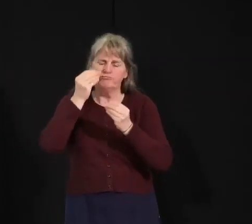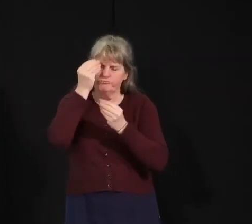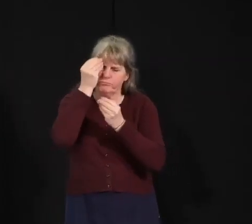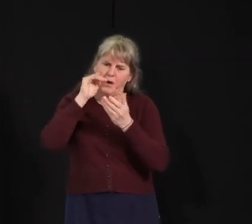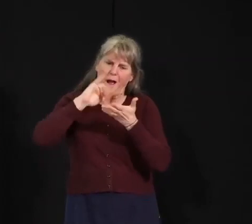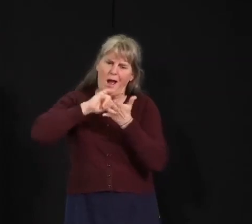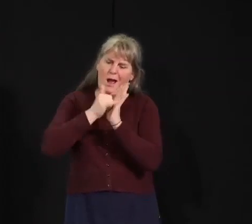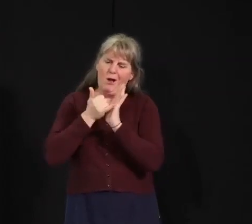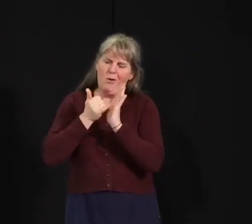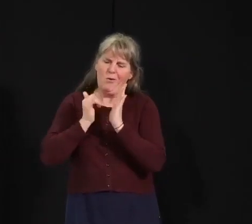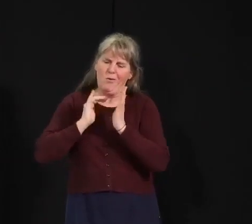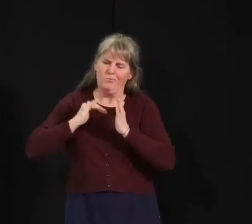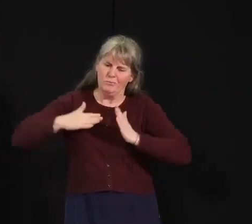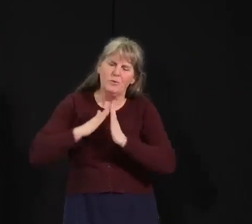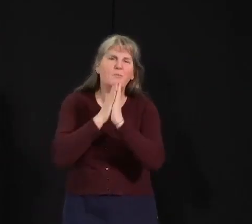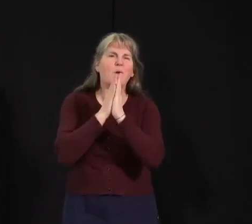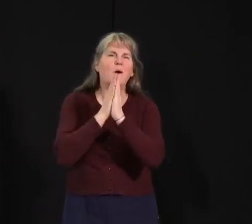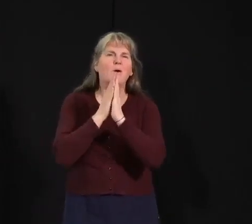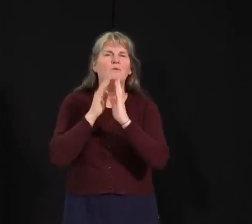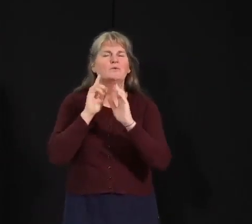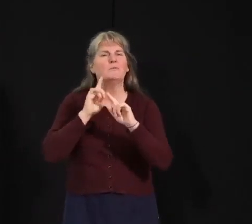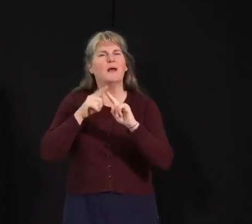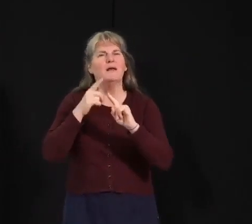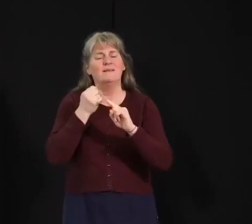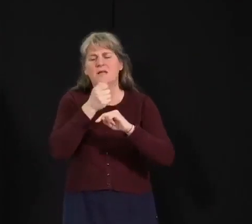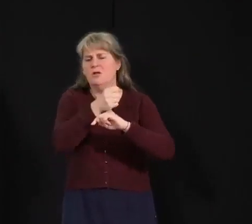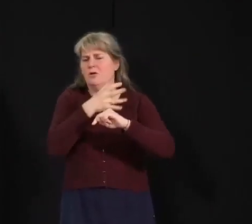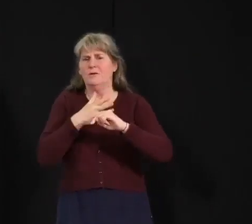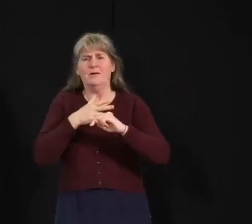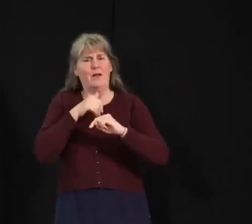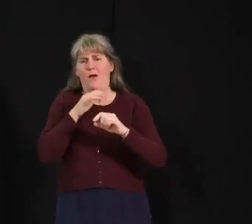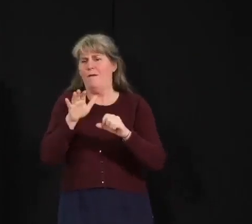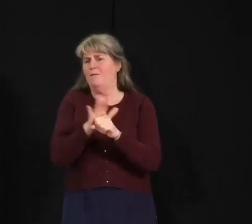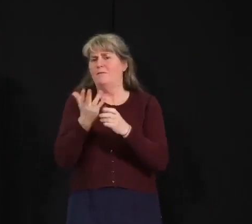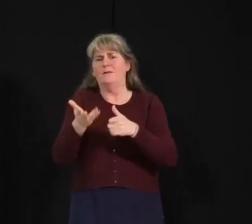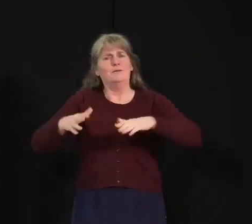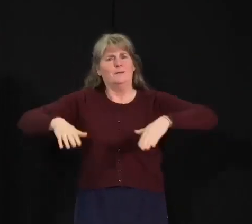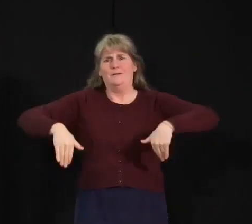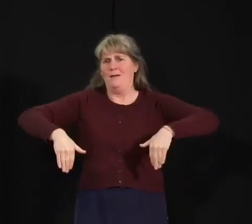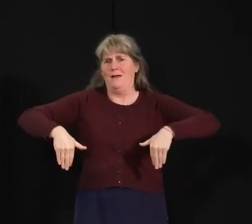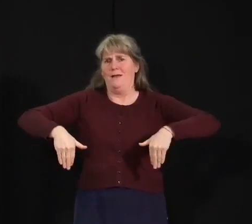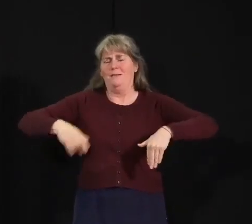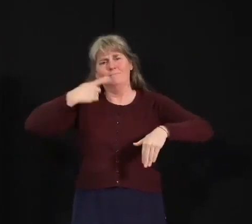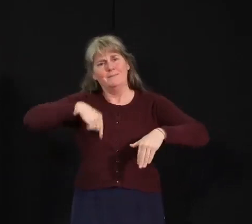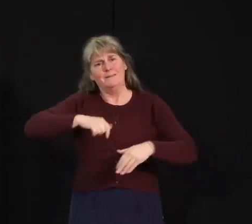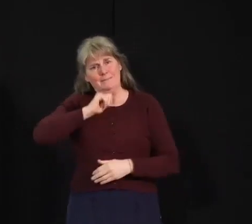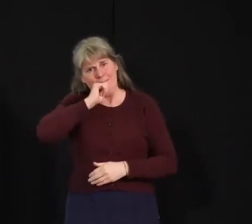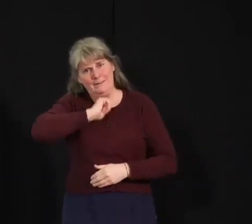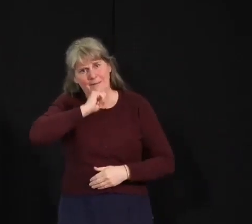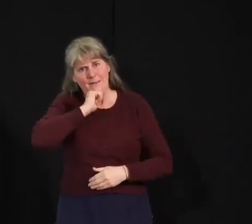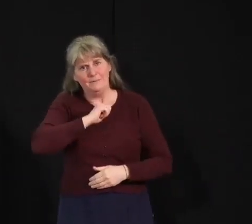and could end up behind the curve if we let this go. As I say, there is more to come